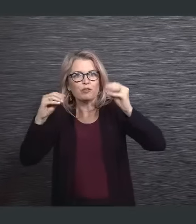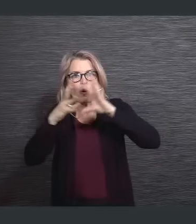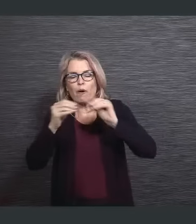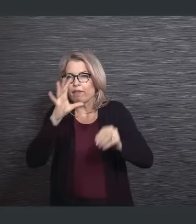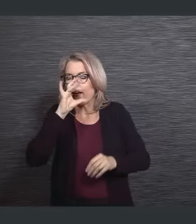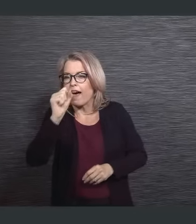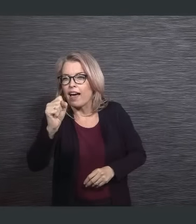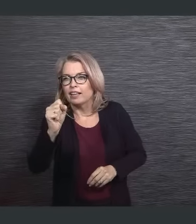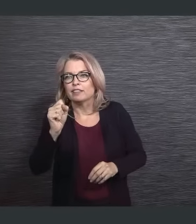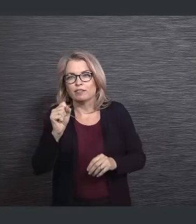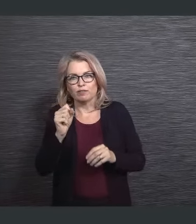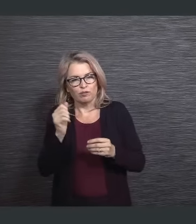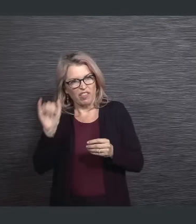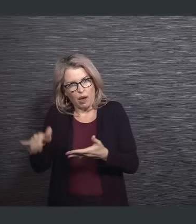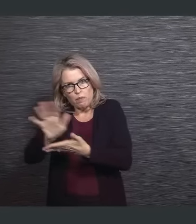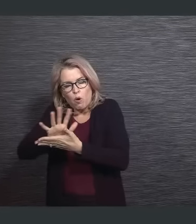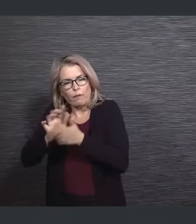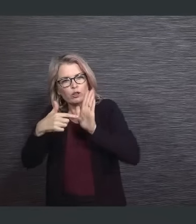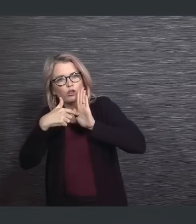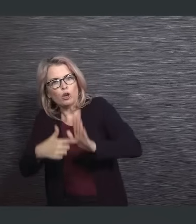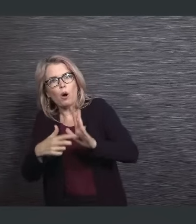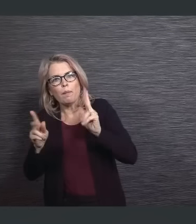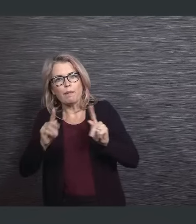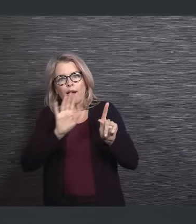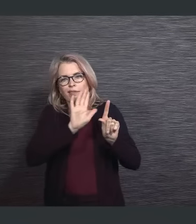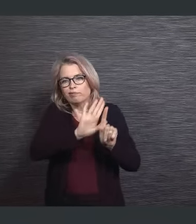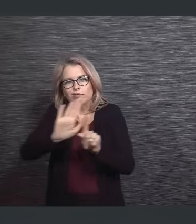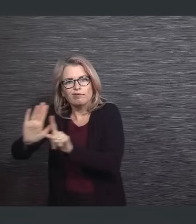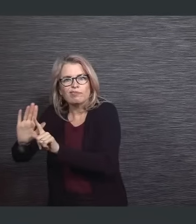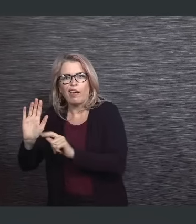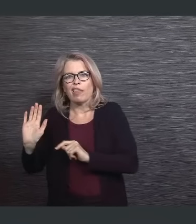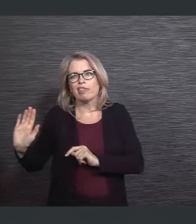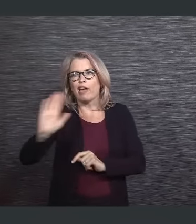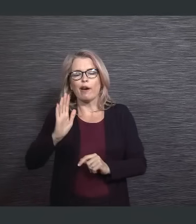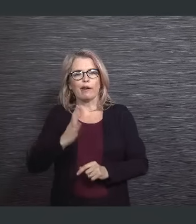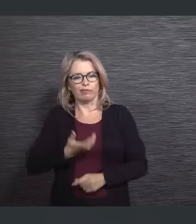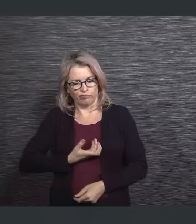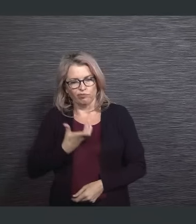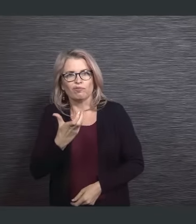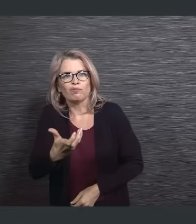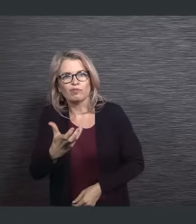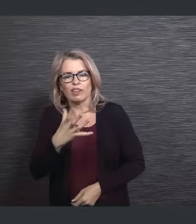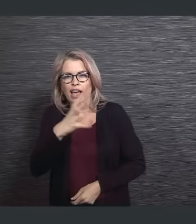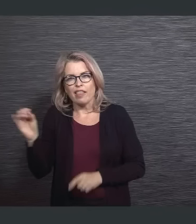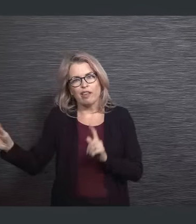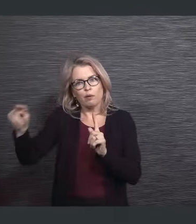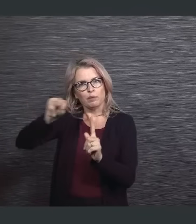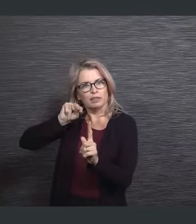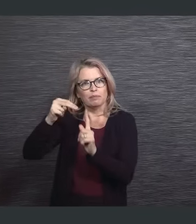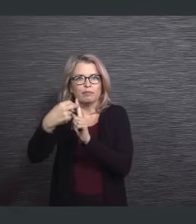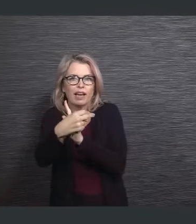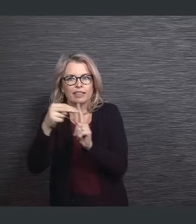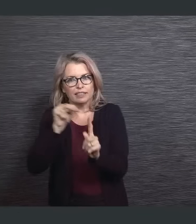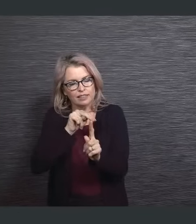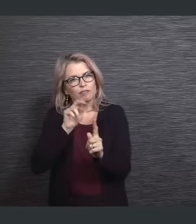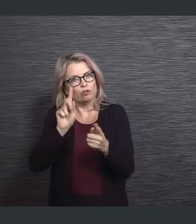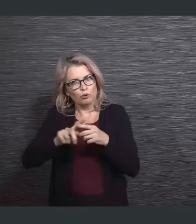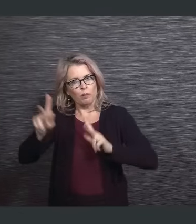that introduce diverse voices and perspectives to audiences.